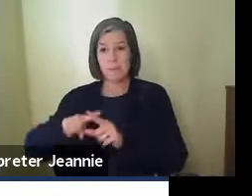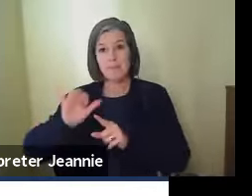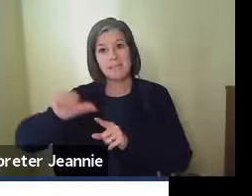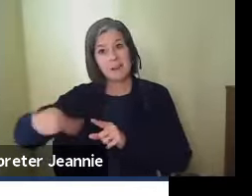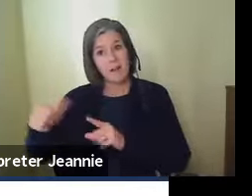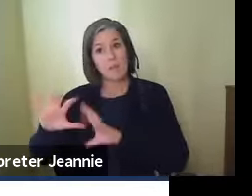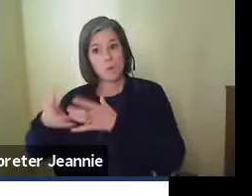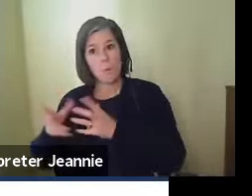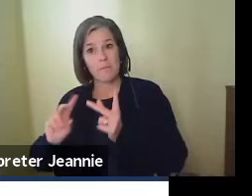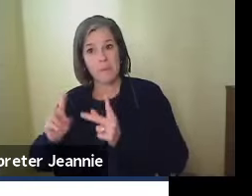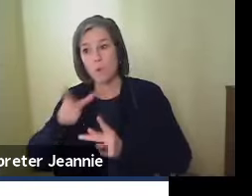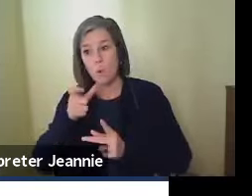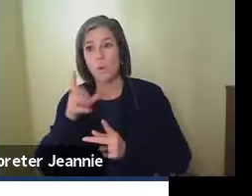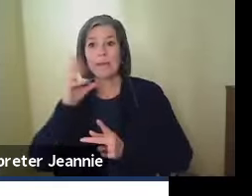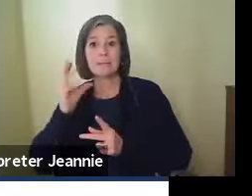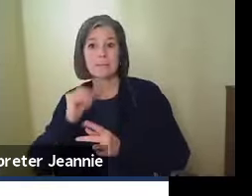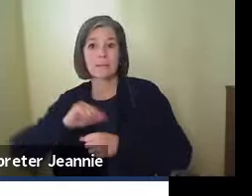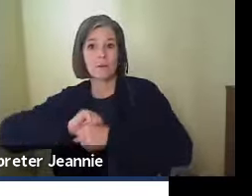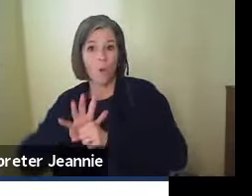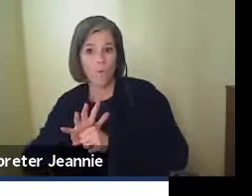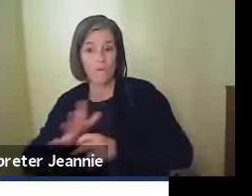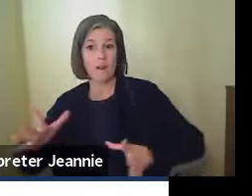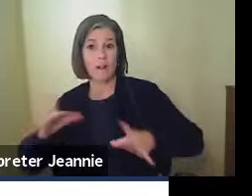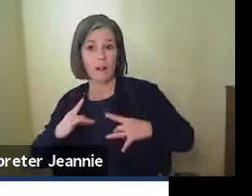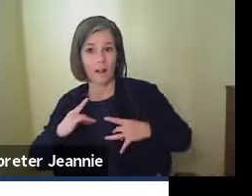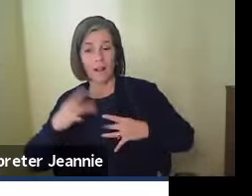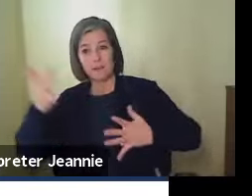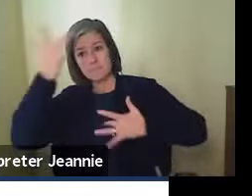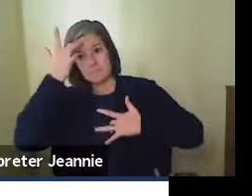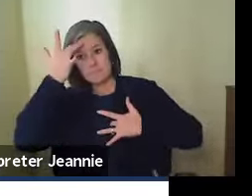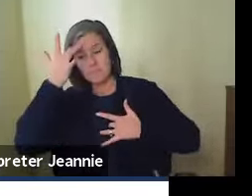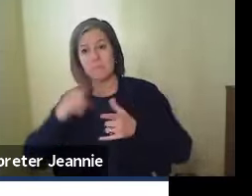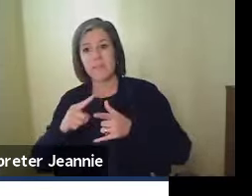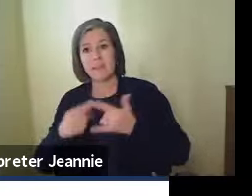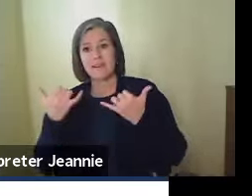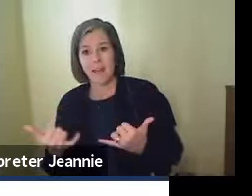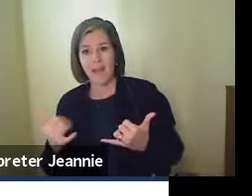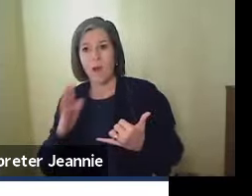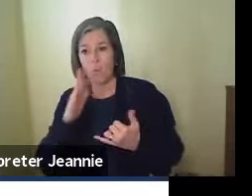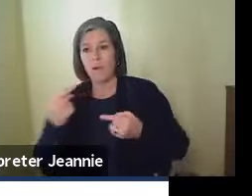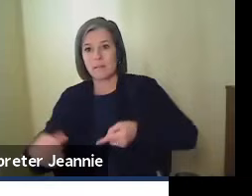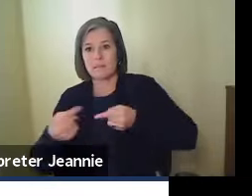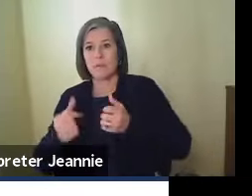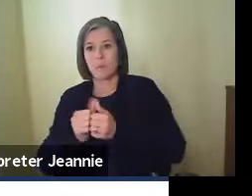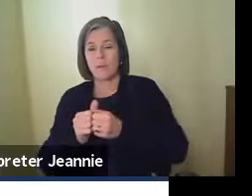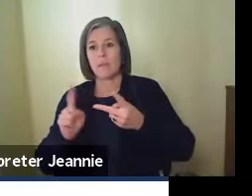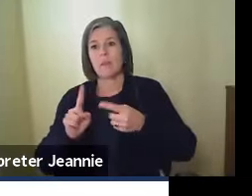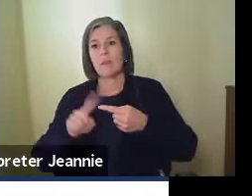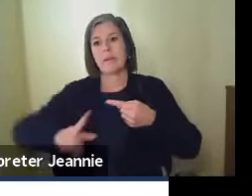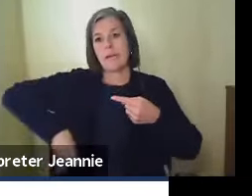people that had COVID-19 that are now going to deal with kidney problems and heart problems and